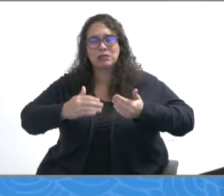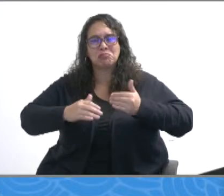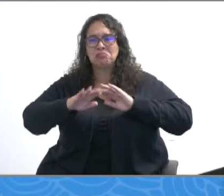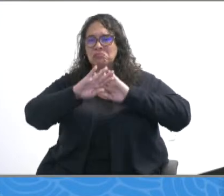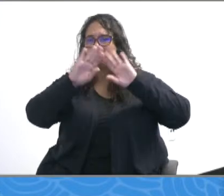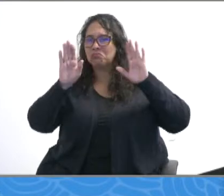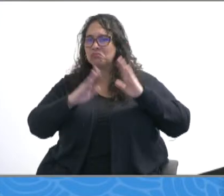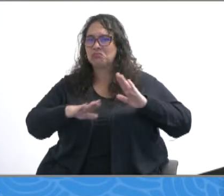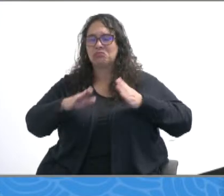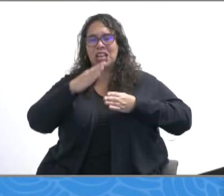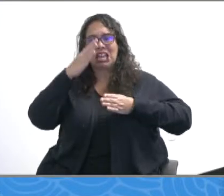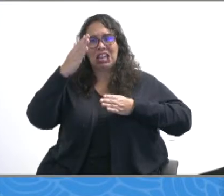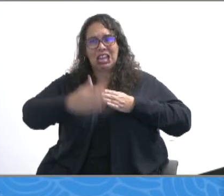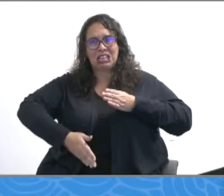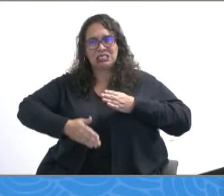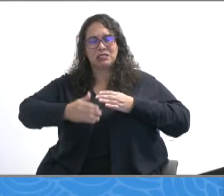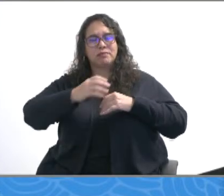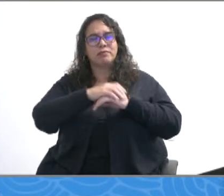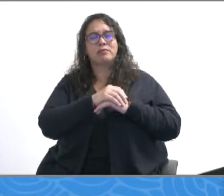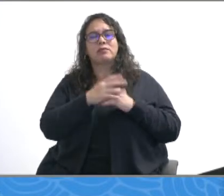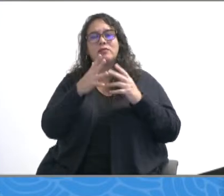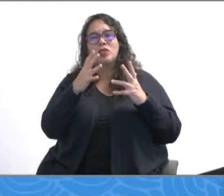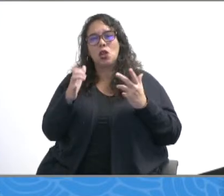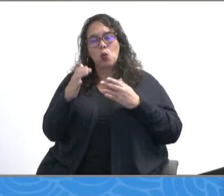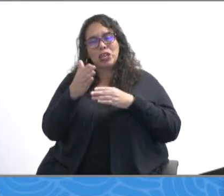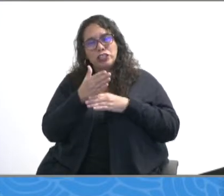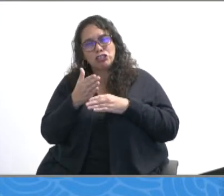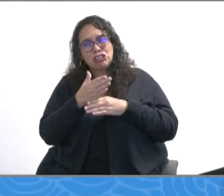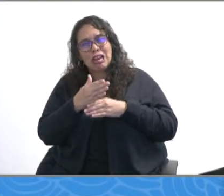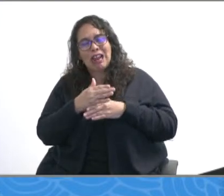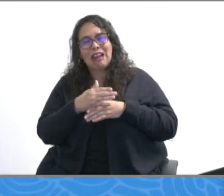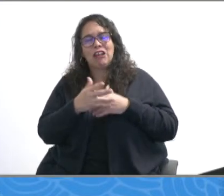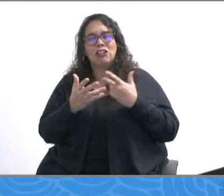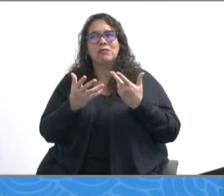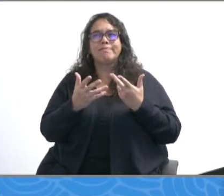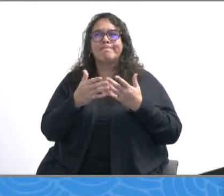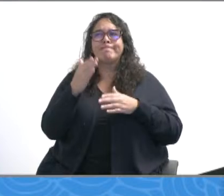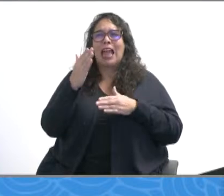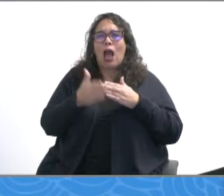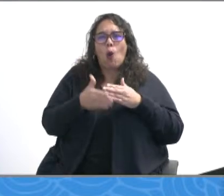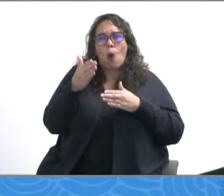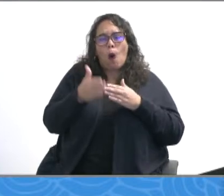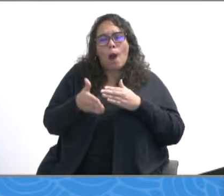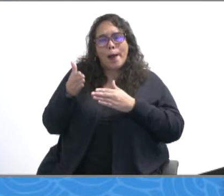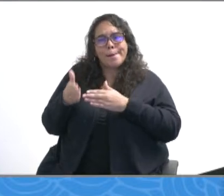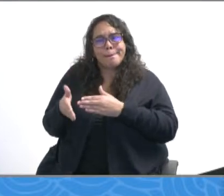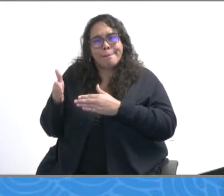And I also wanna share with you some of the outcomes of the engage process